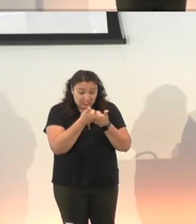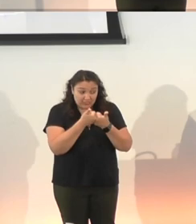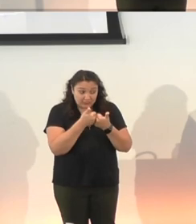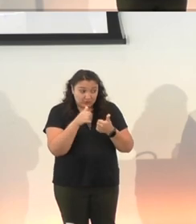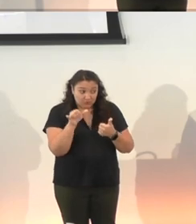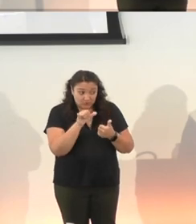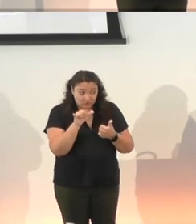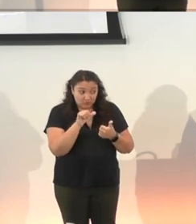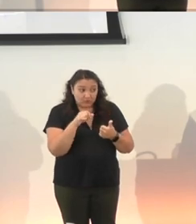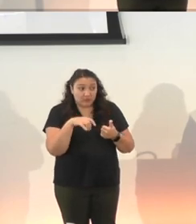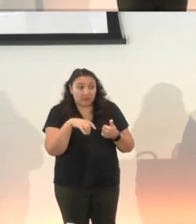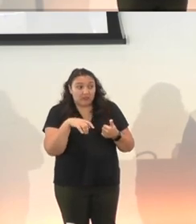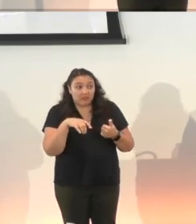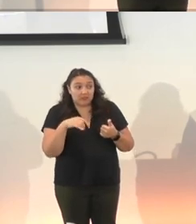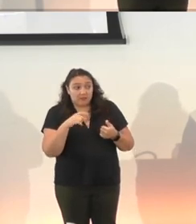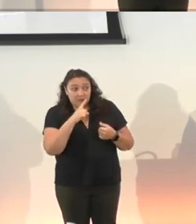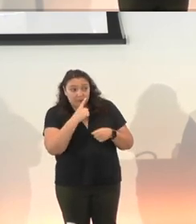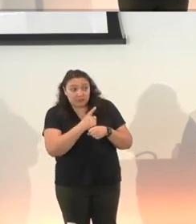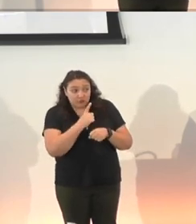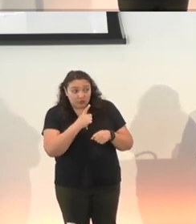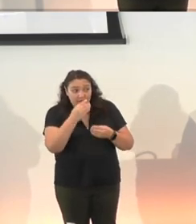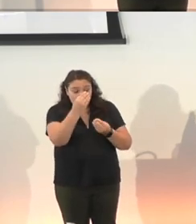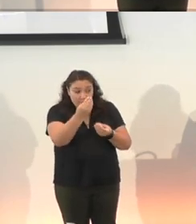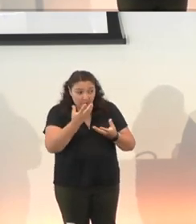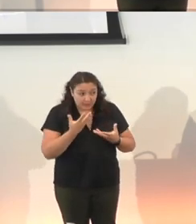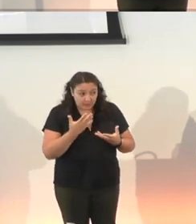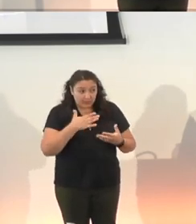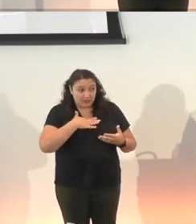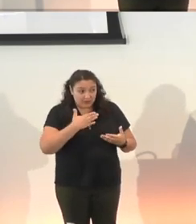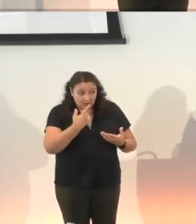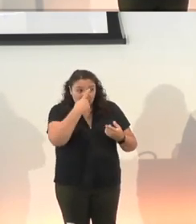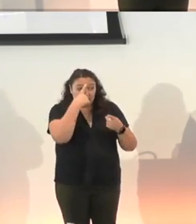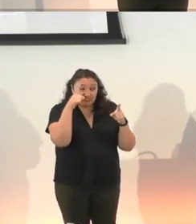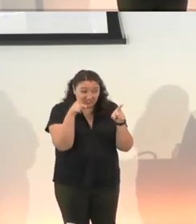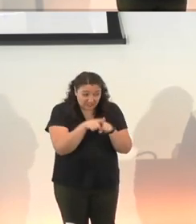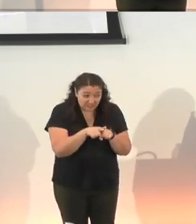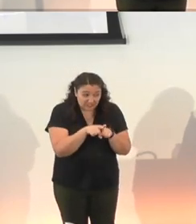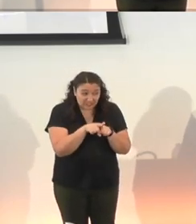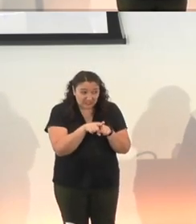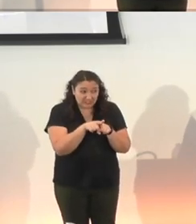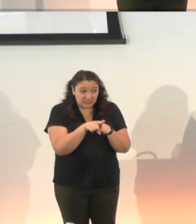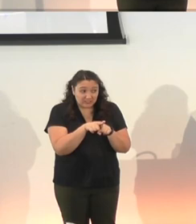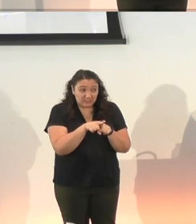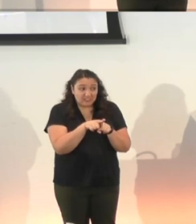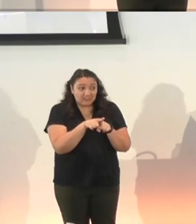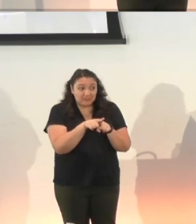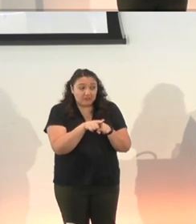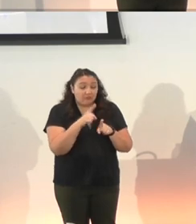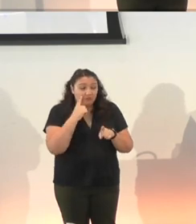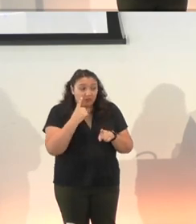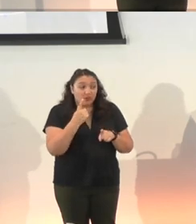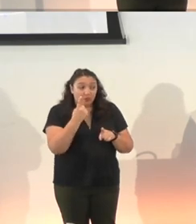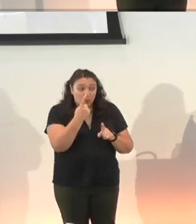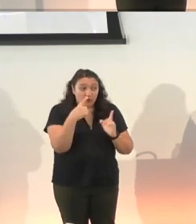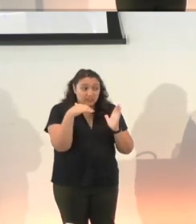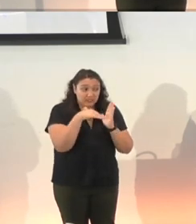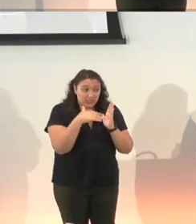consent to be able to do a study, let alone for a study that may be done in the future that is